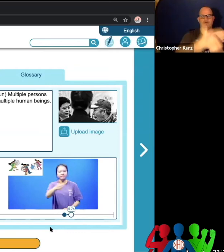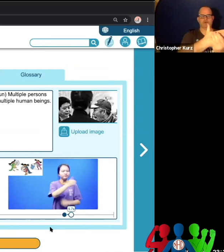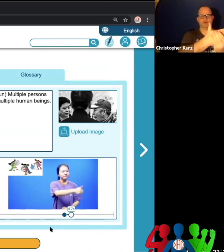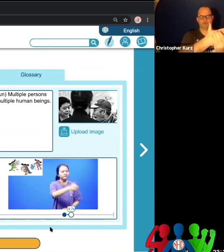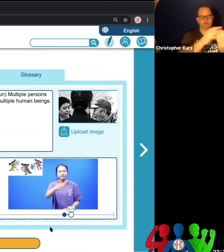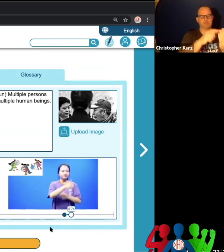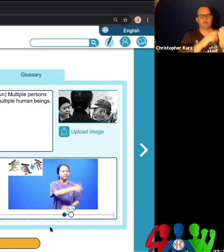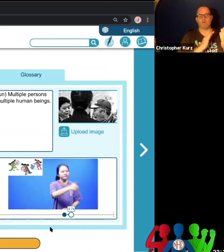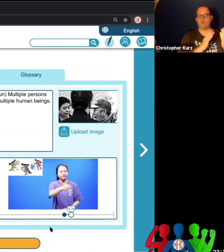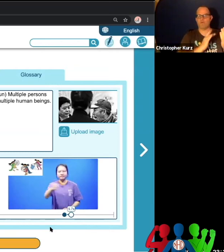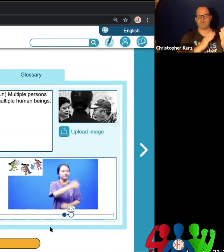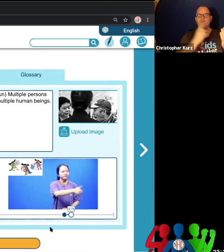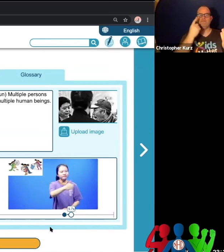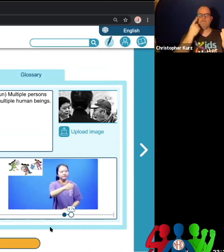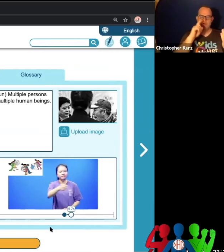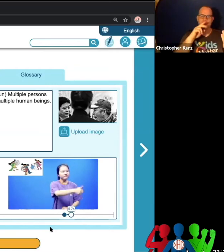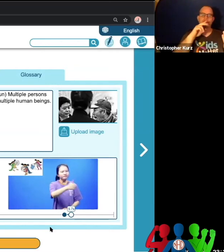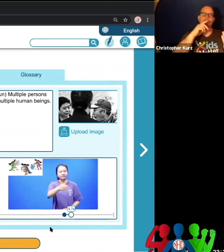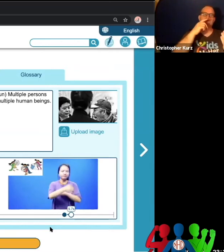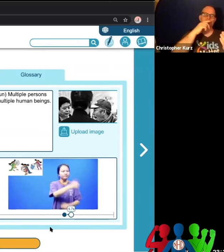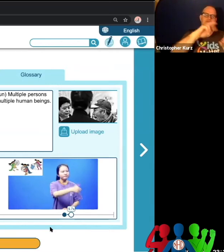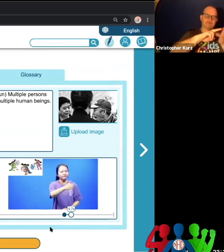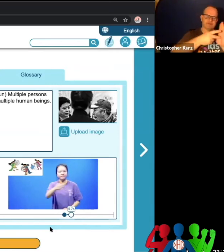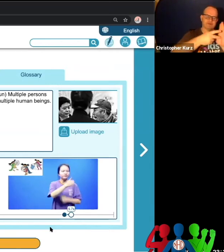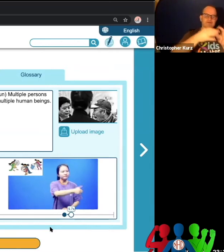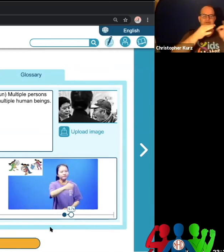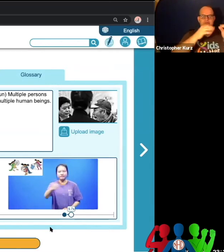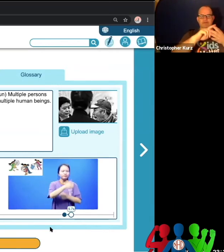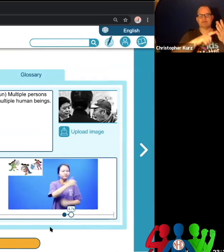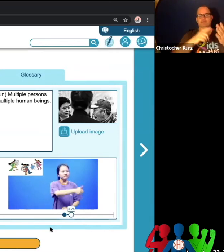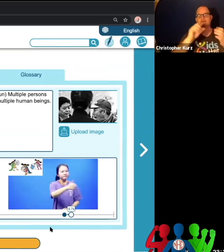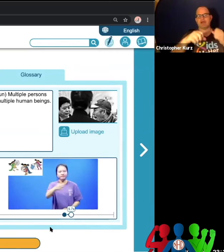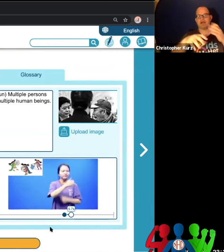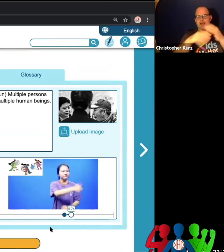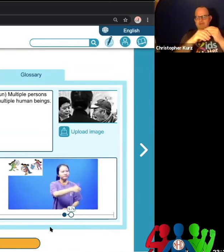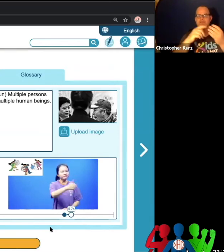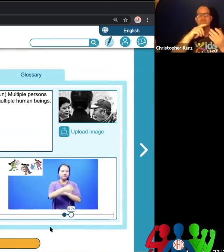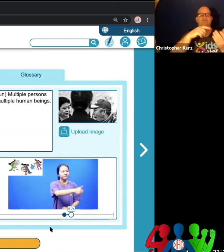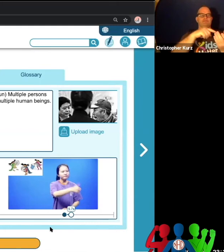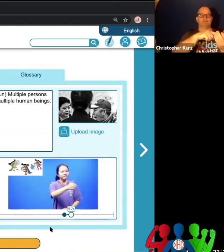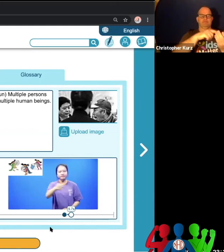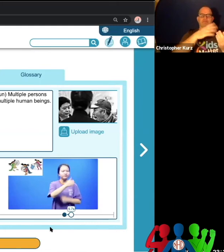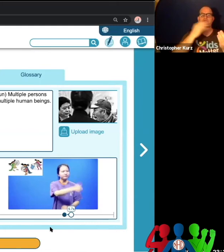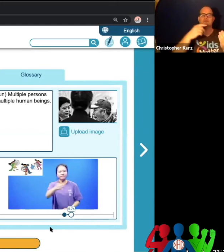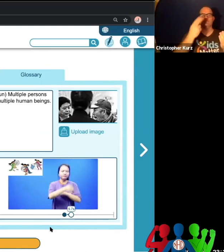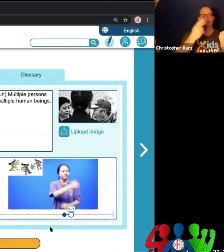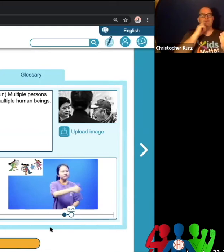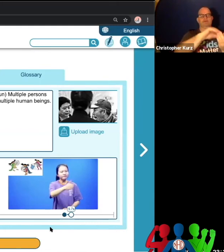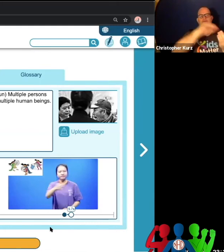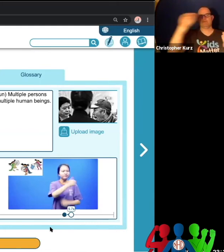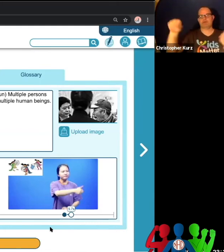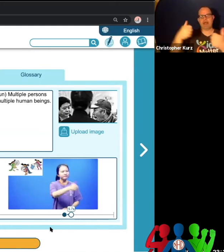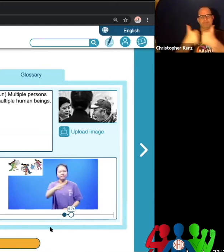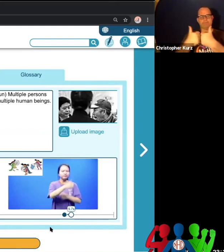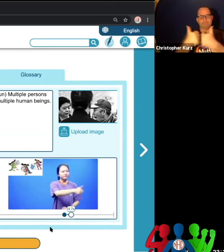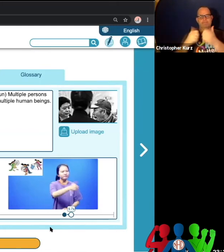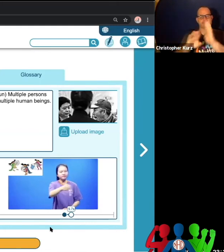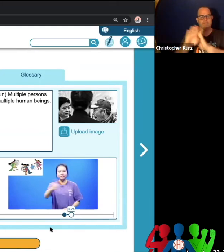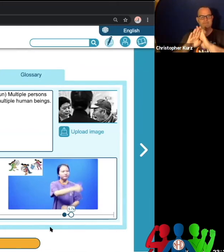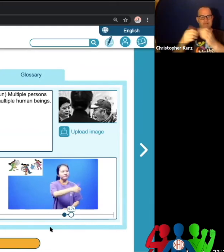space, I can save this and it will be added to the glossary.